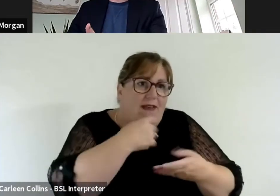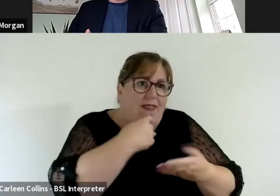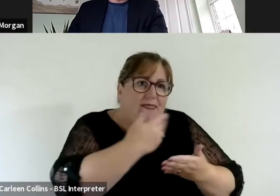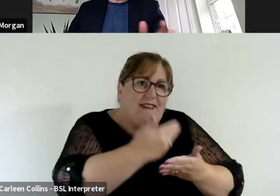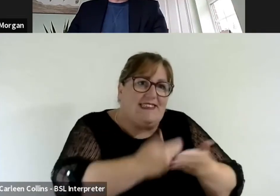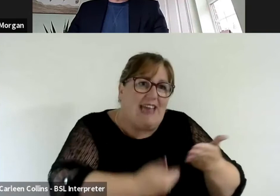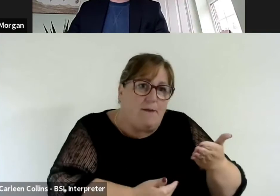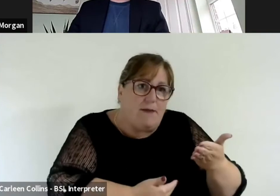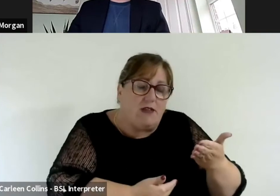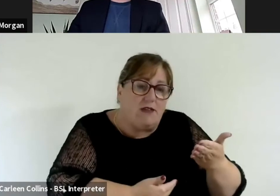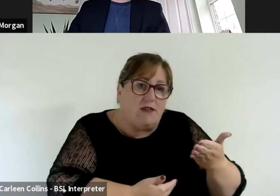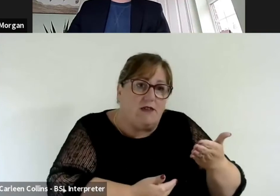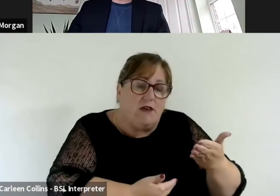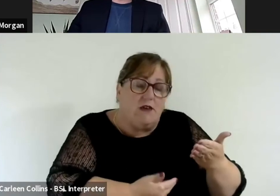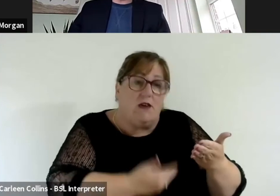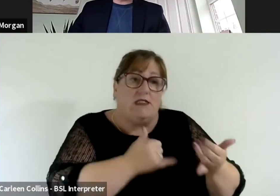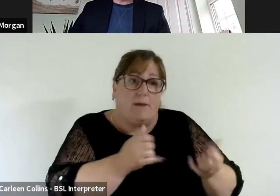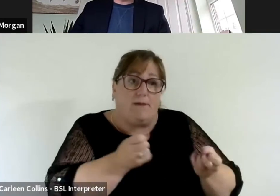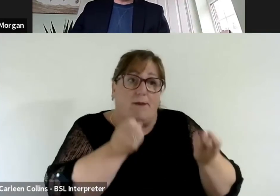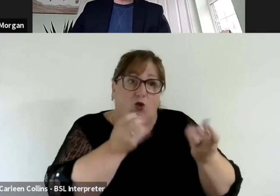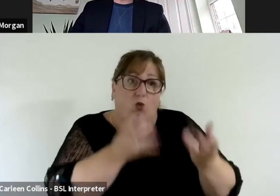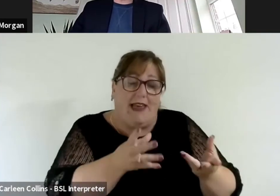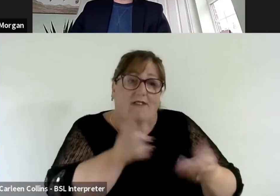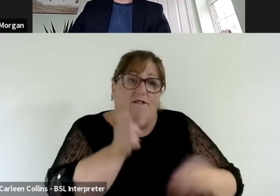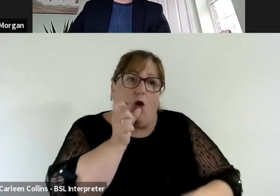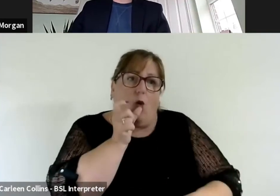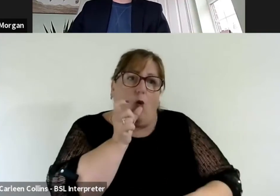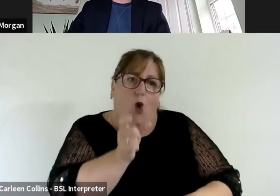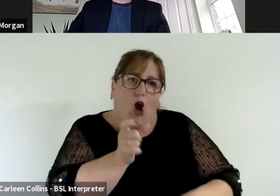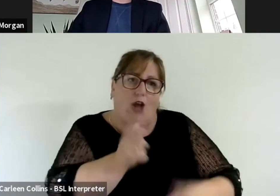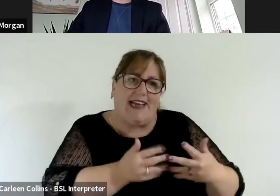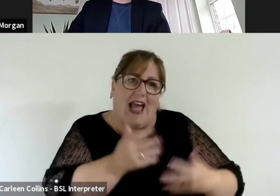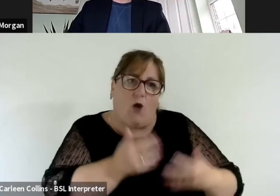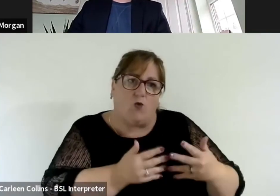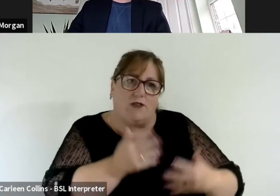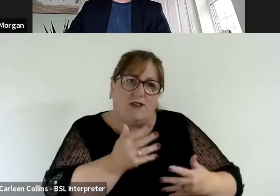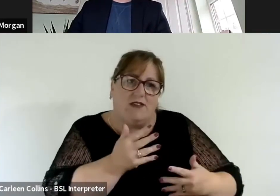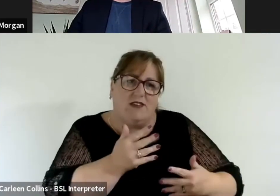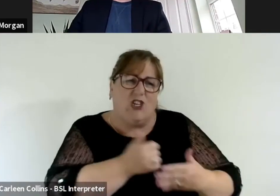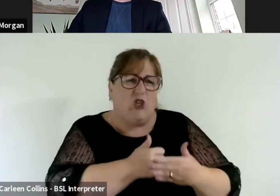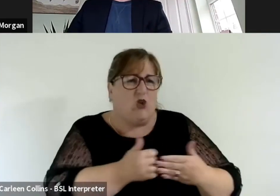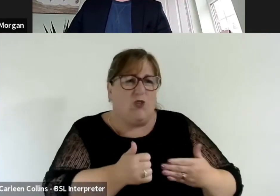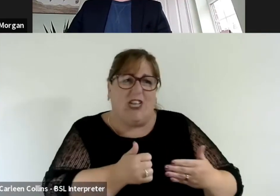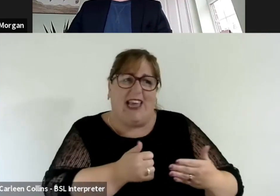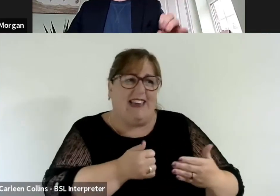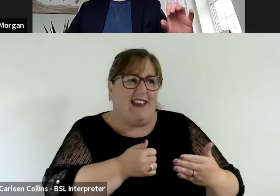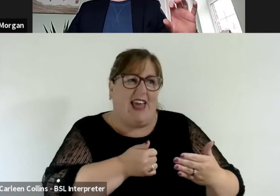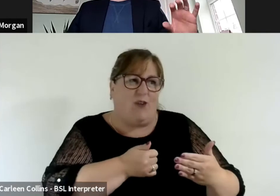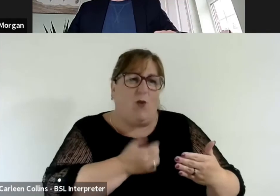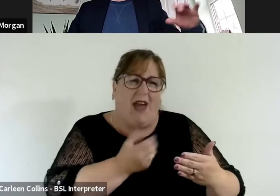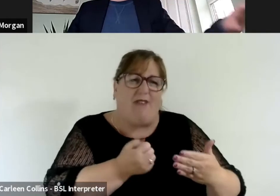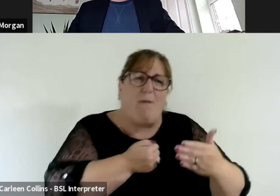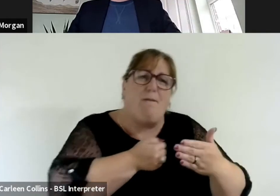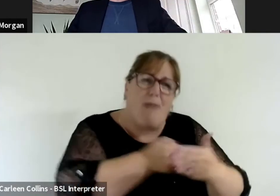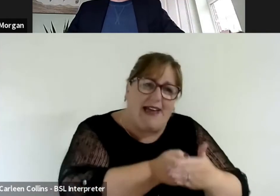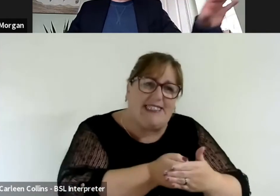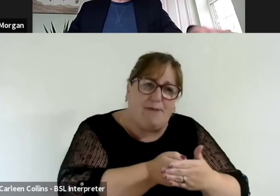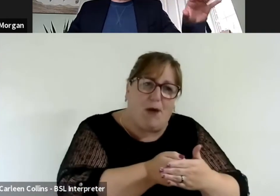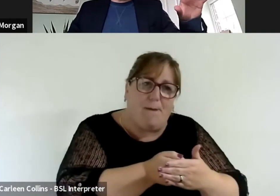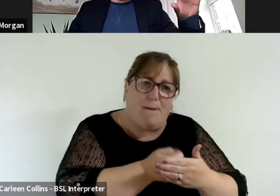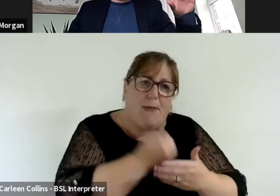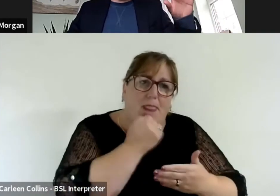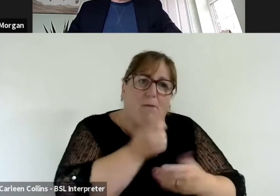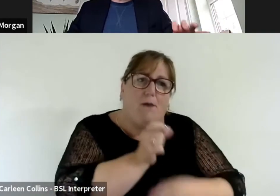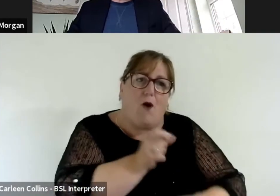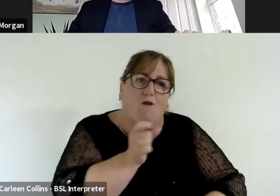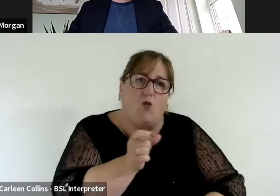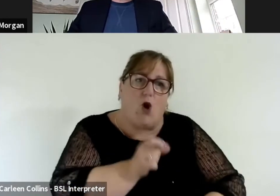They try and second guess and try and think I'm going to include X, Y, Z in